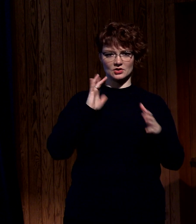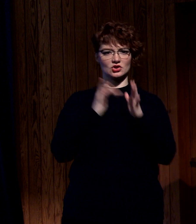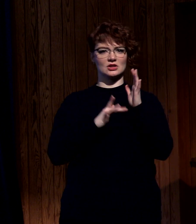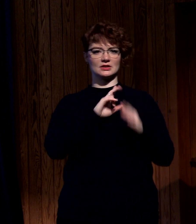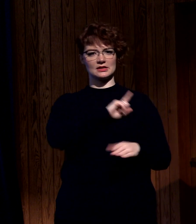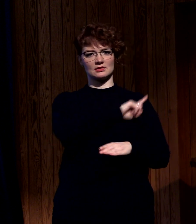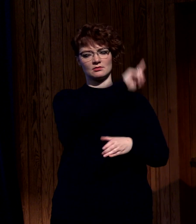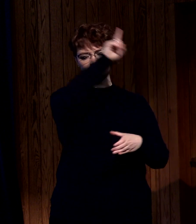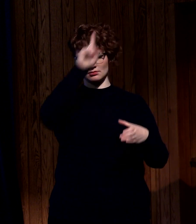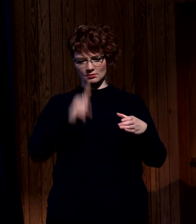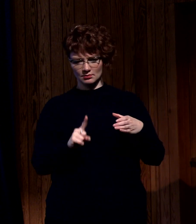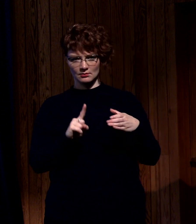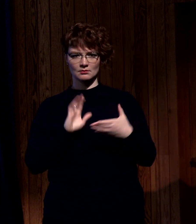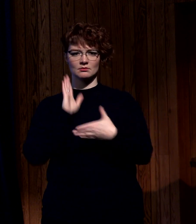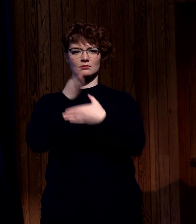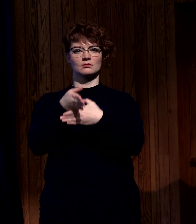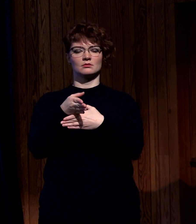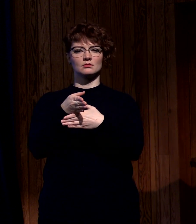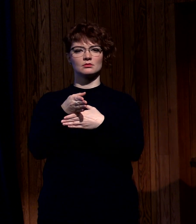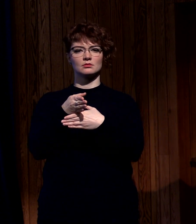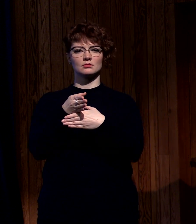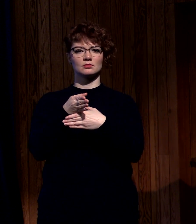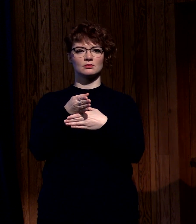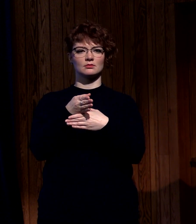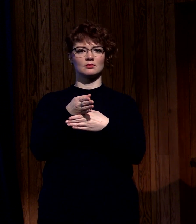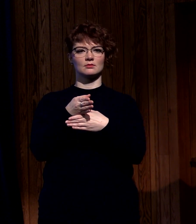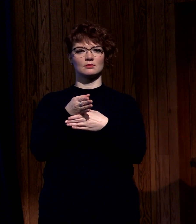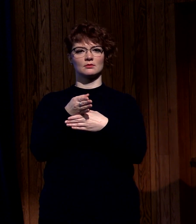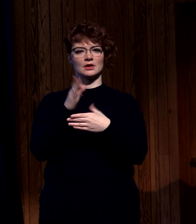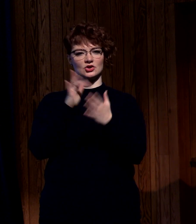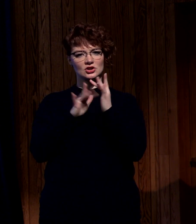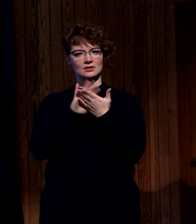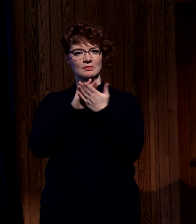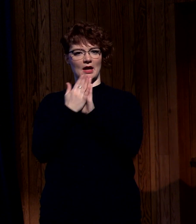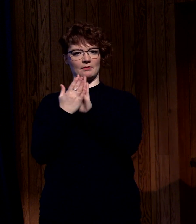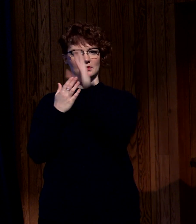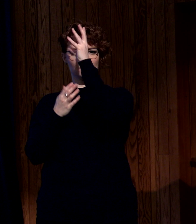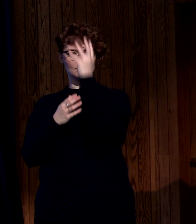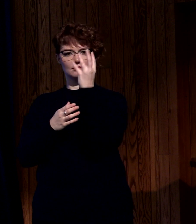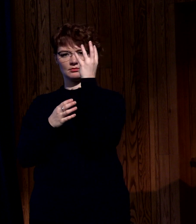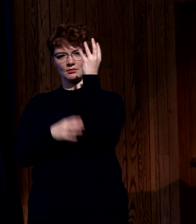in this analogy of the vine. In the opening verse Jesus states,